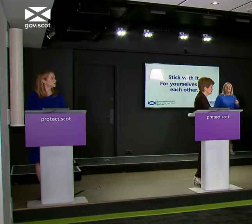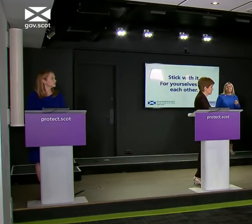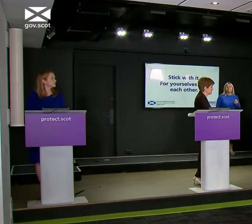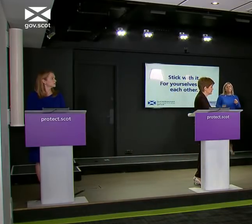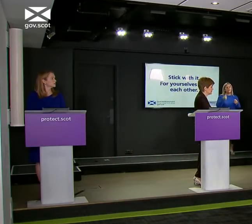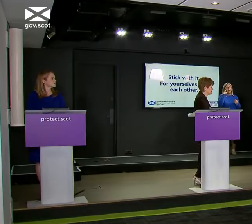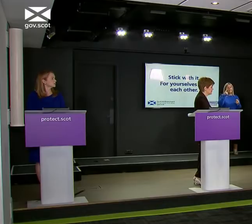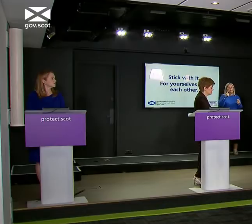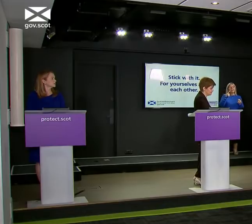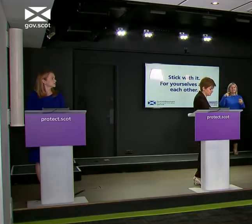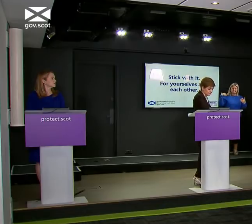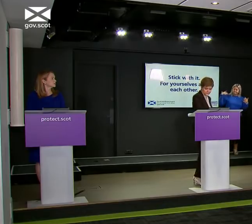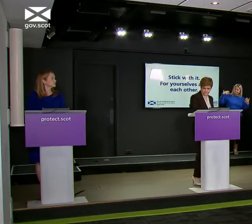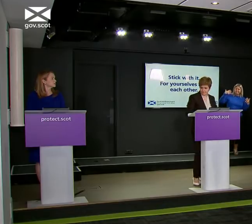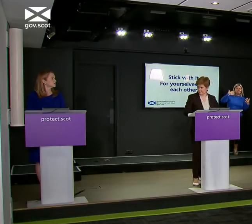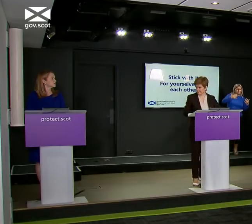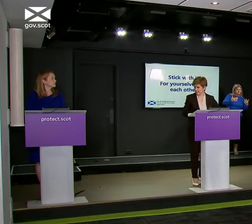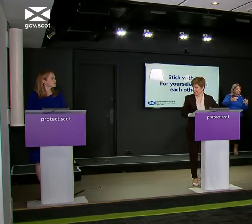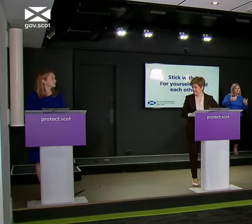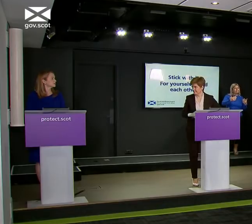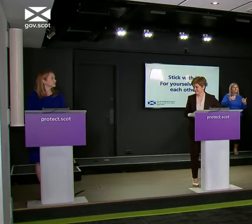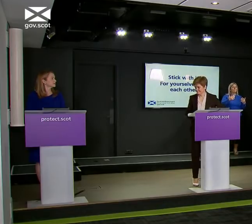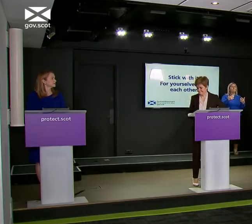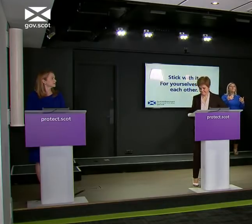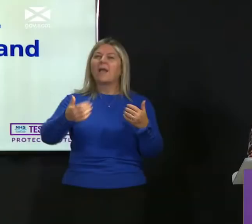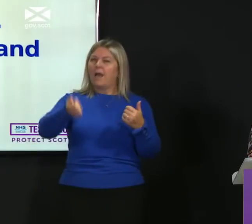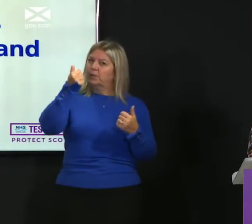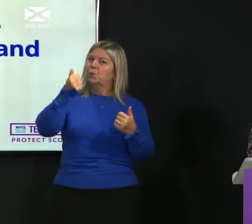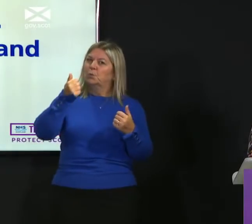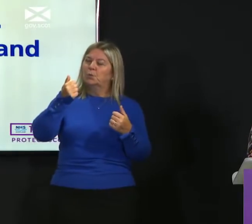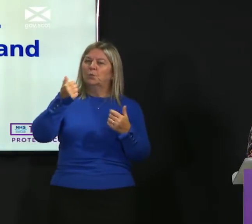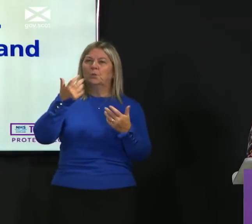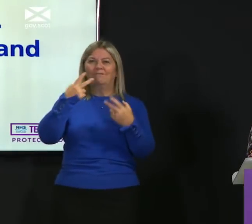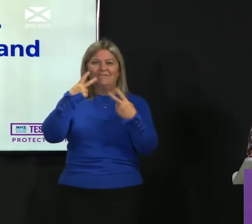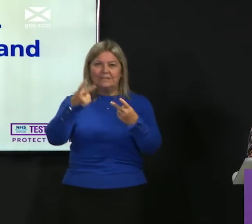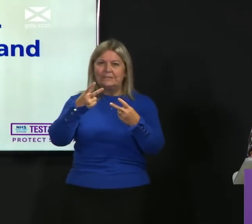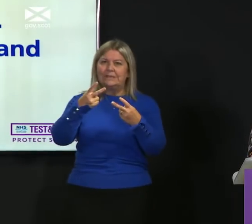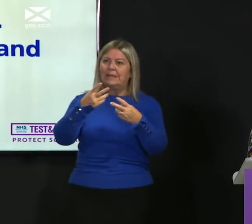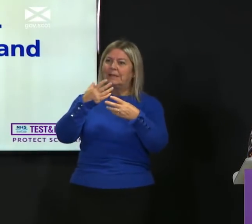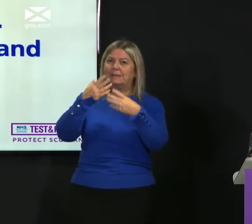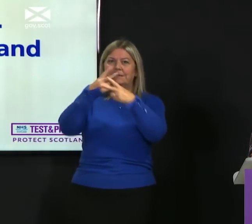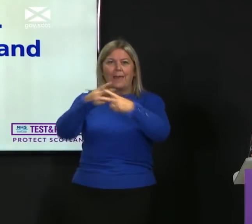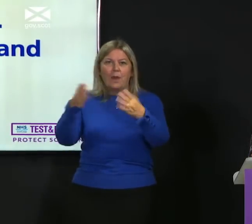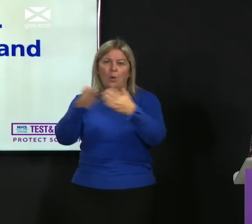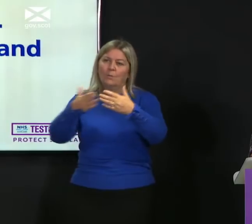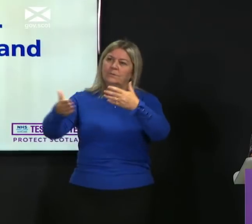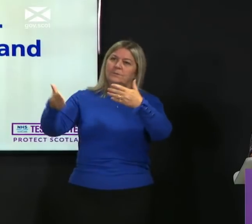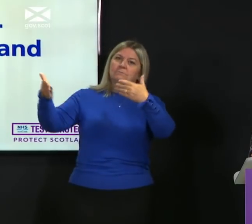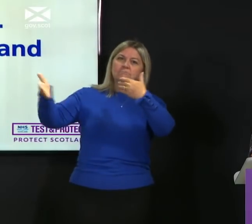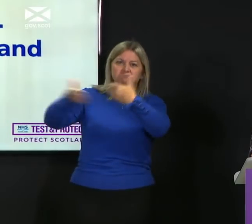and we close down access for people for visiting into care homes, we're now recognising we need to